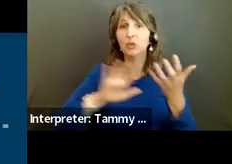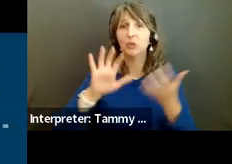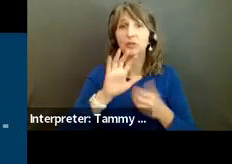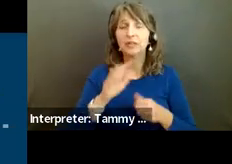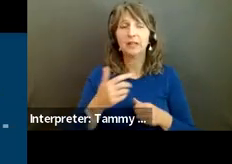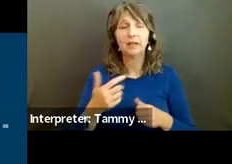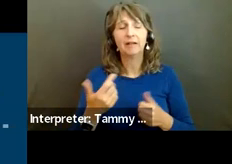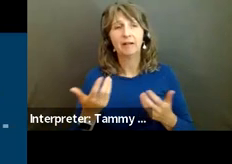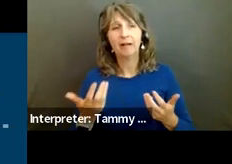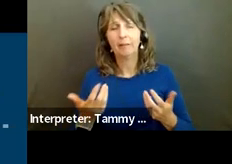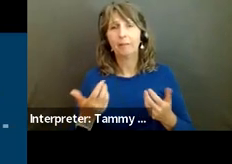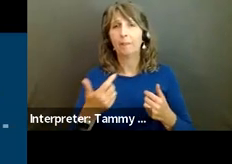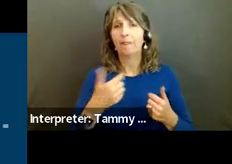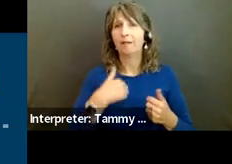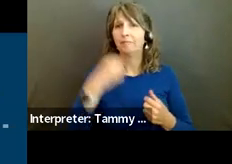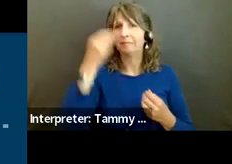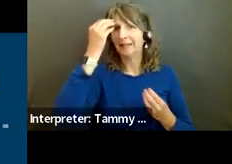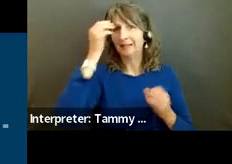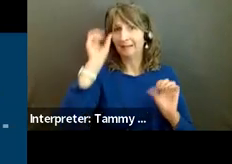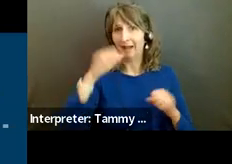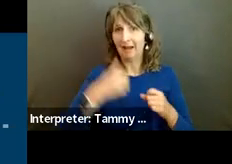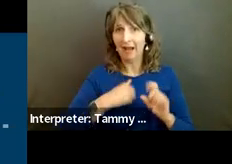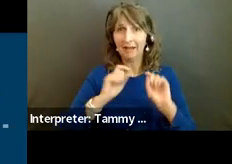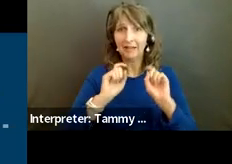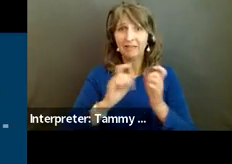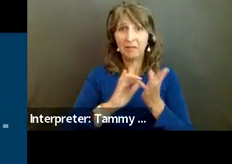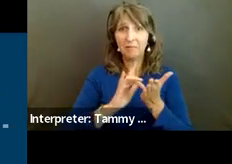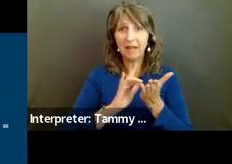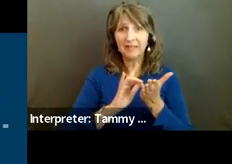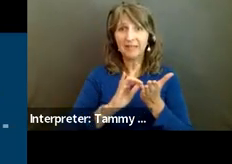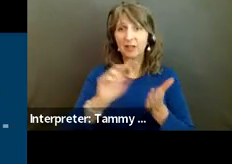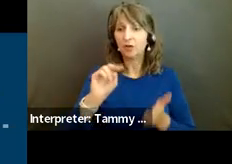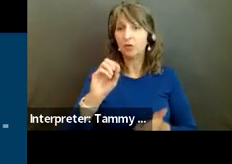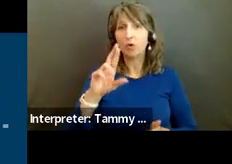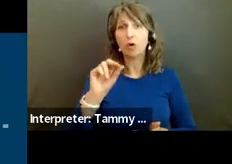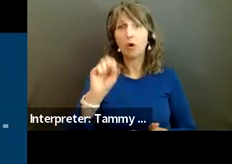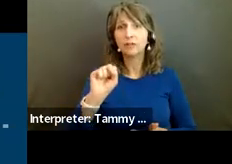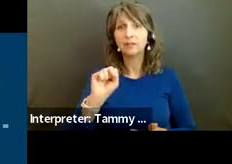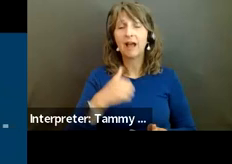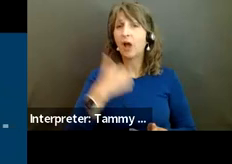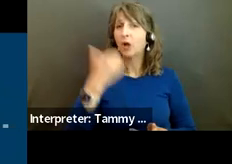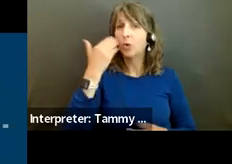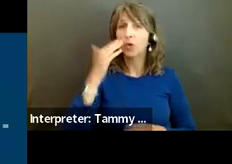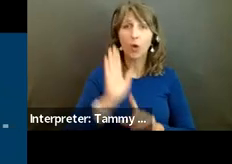Possibly prescribe these controlled substances. If I don't know her, I don't know where she came from.